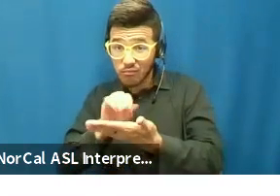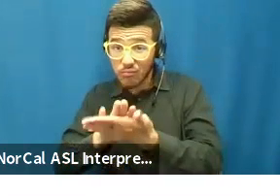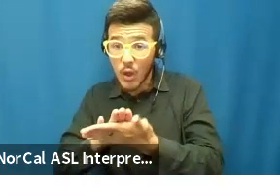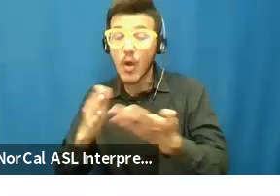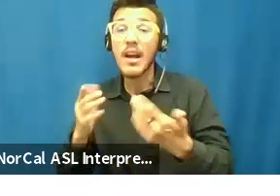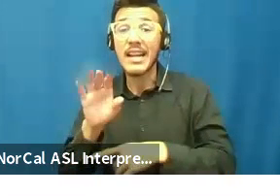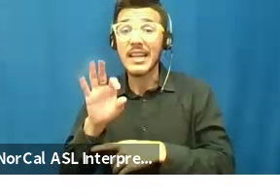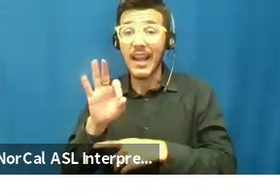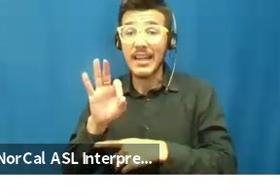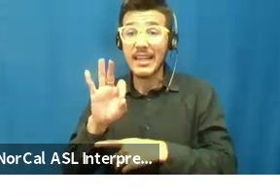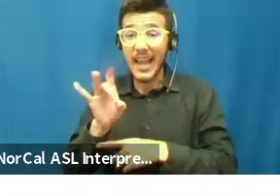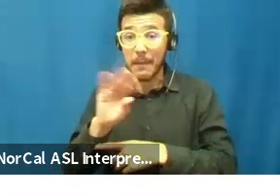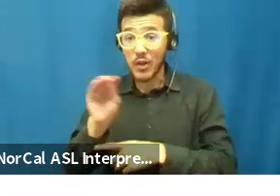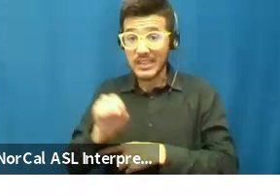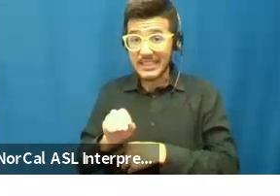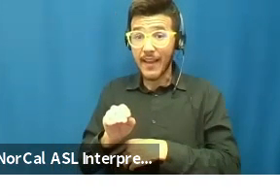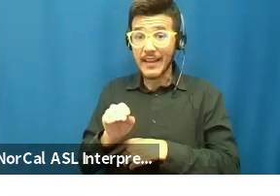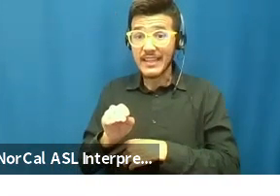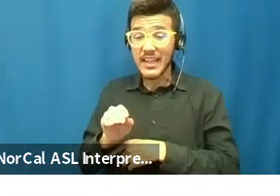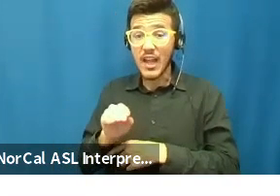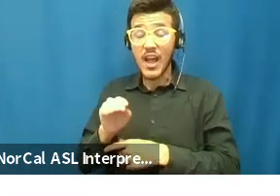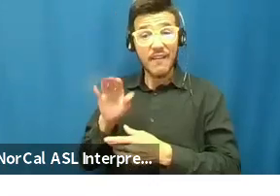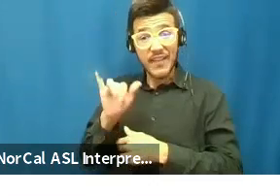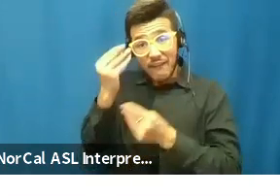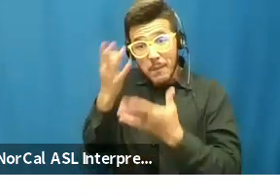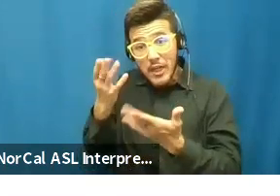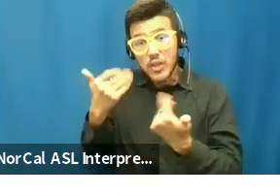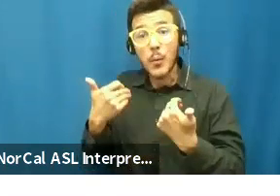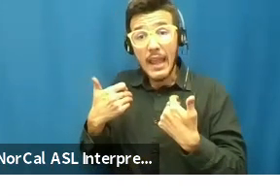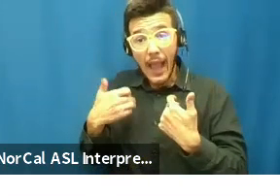we have the race and ethnicity of the patients, and we were able to identify